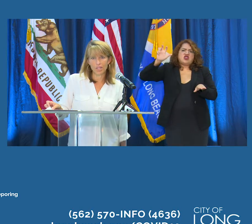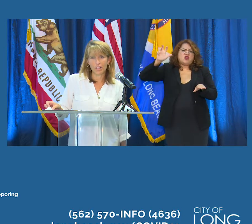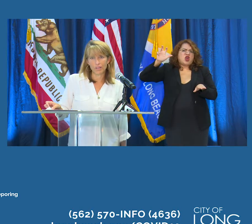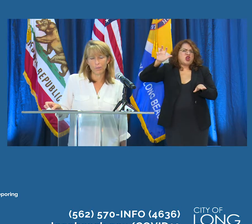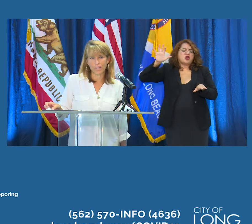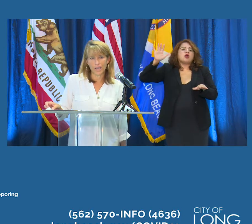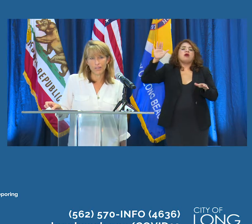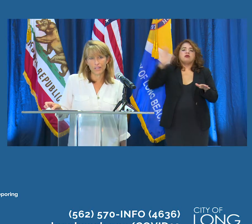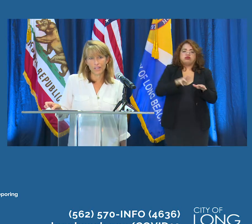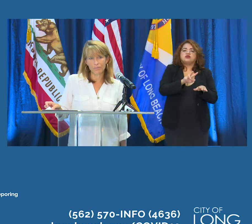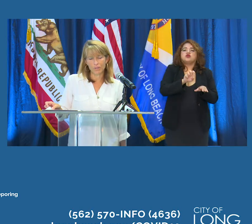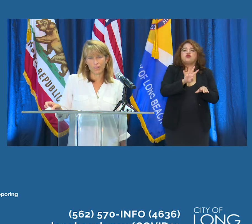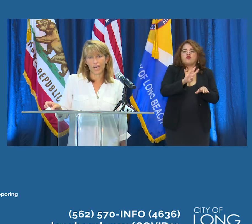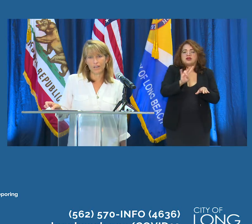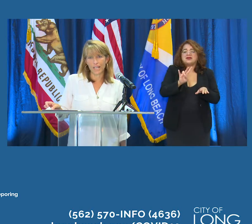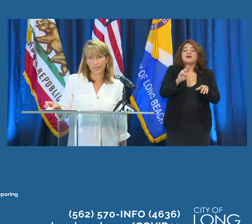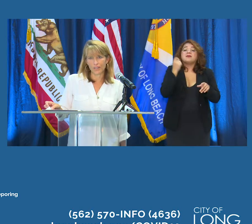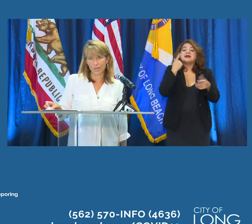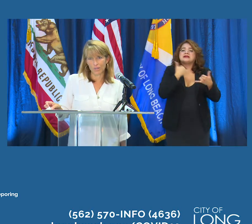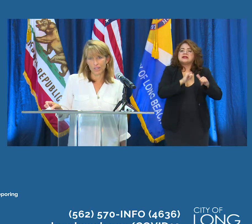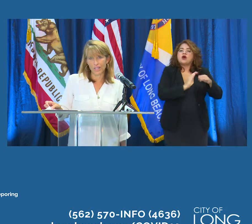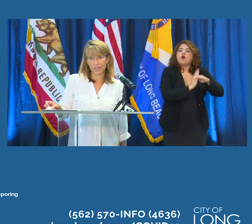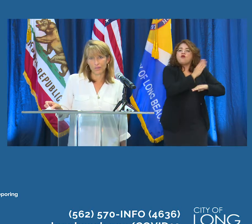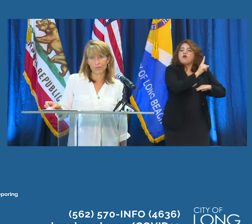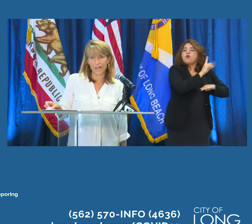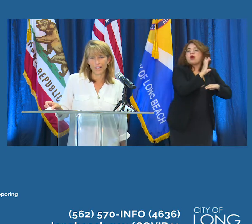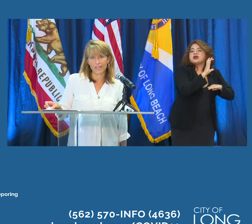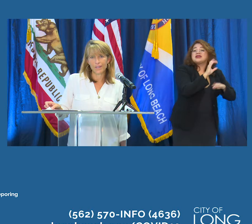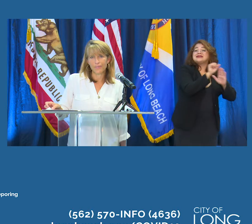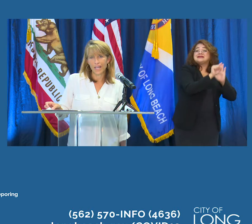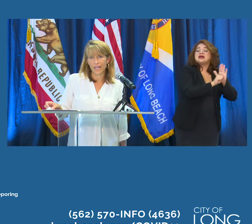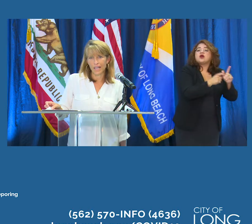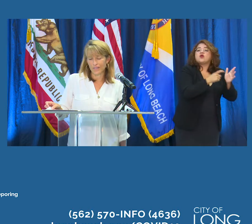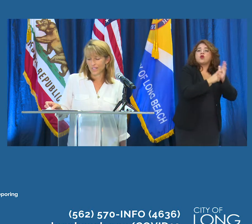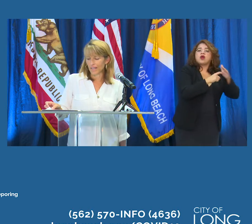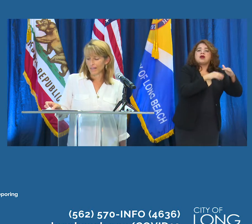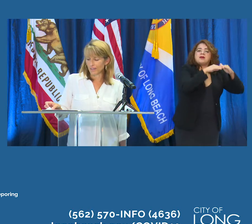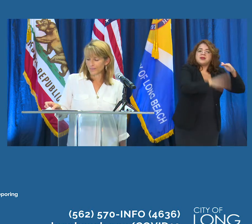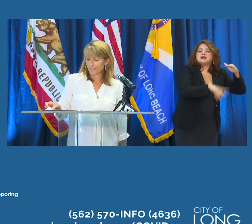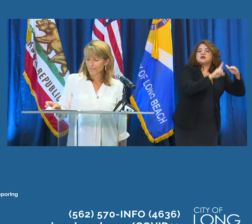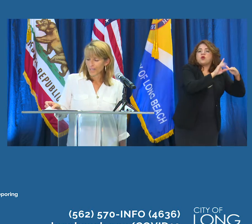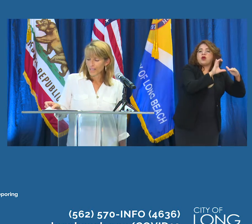be over the one hundred per one hundred thousand number that is required at the state level.